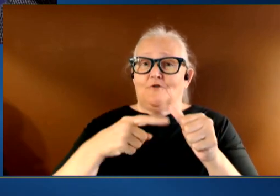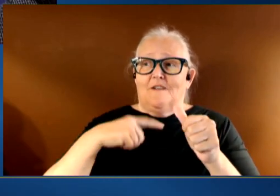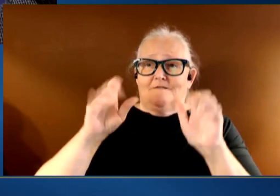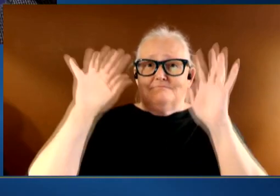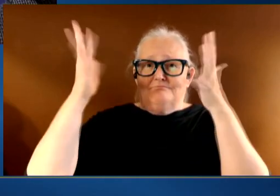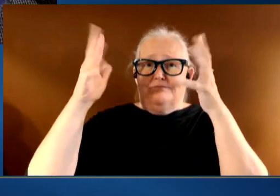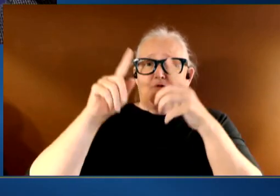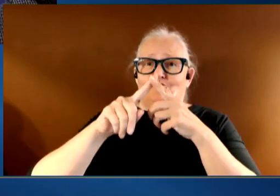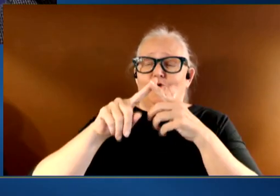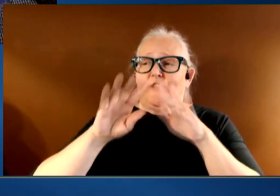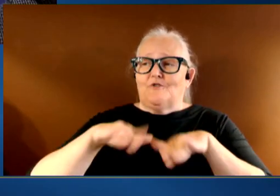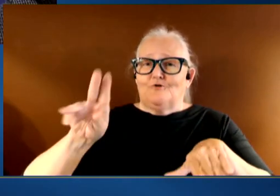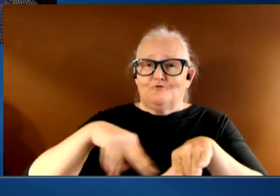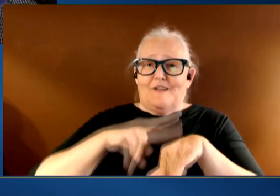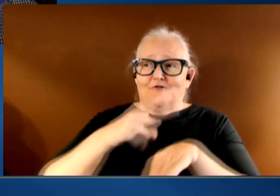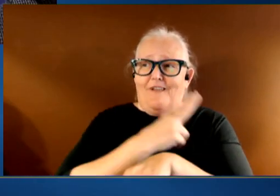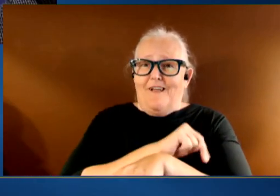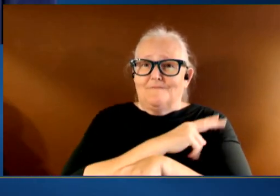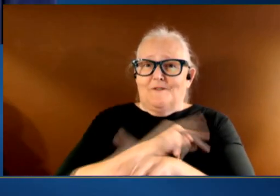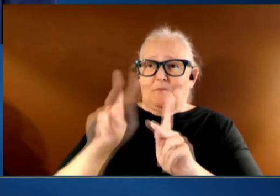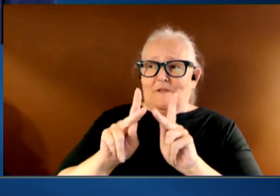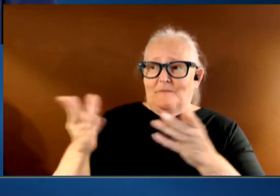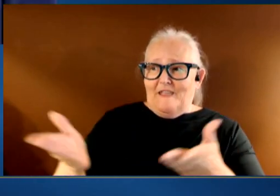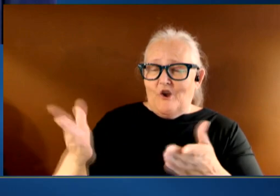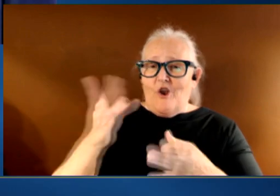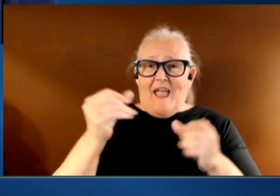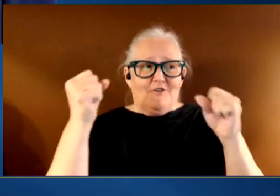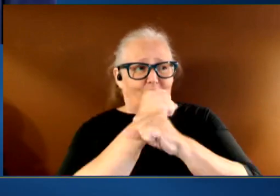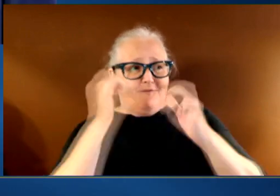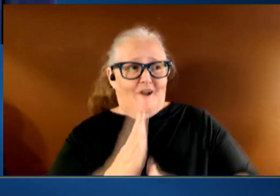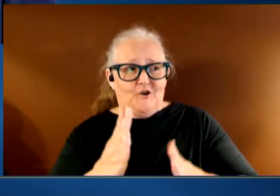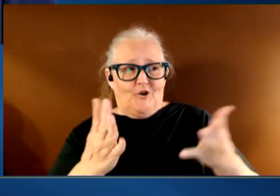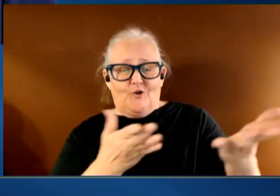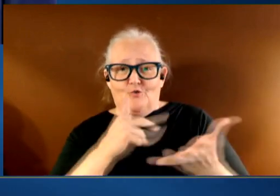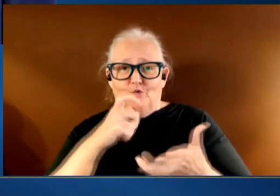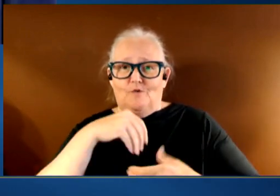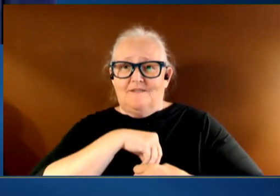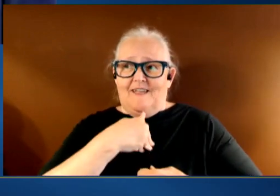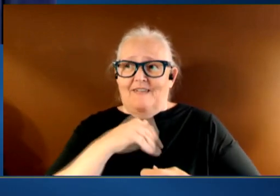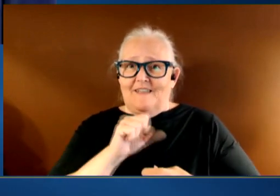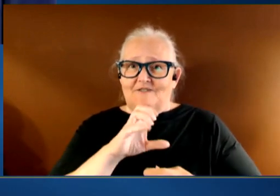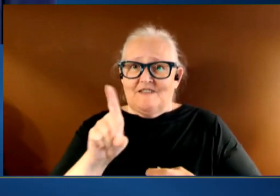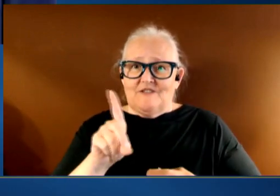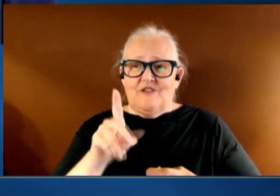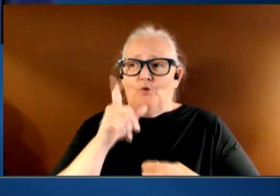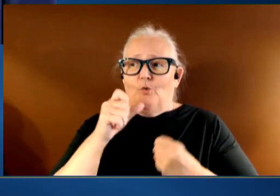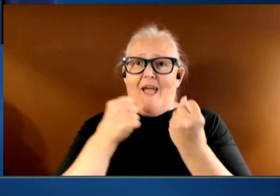who are here and our warriors who are here and all of our advocates. I think it takes a village